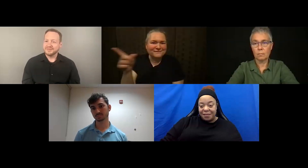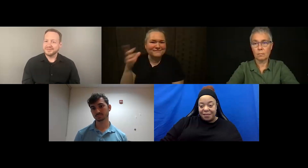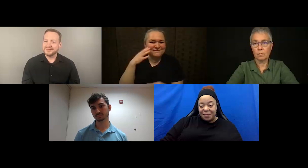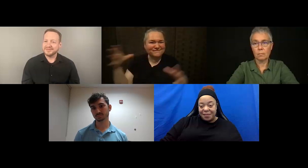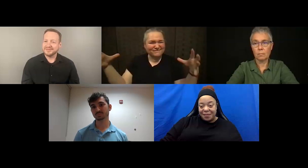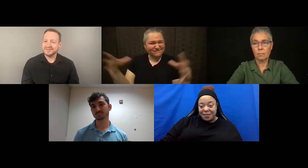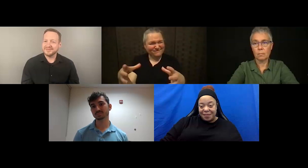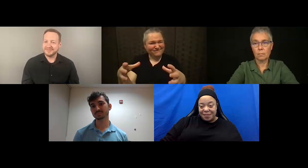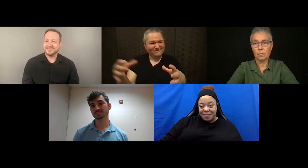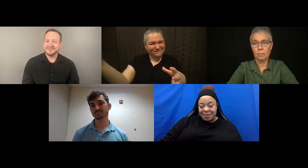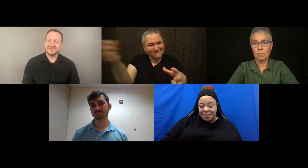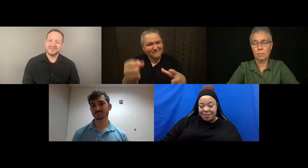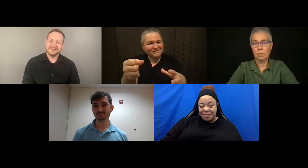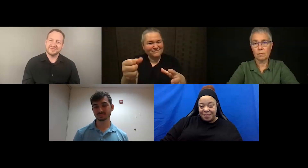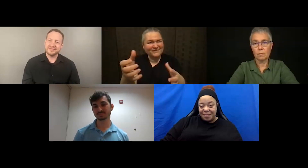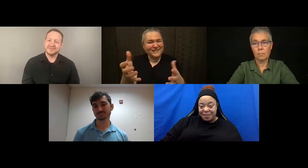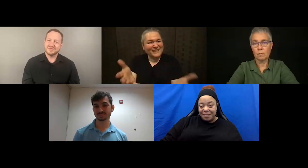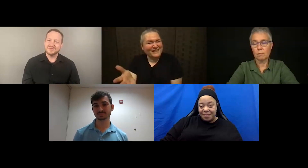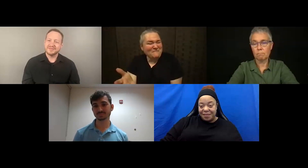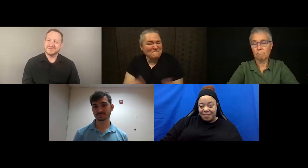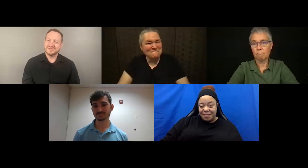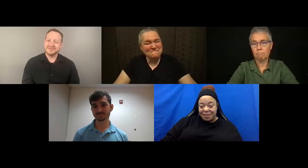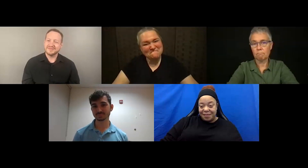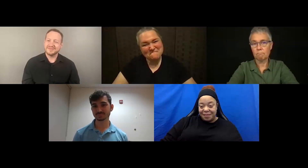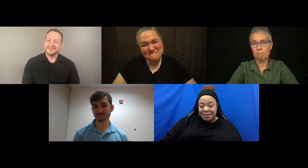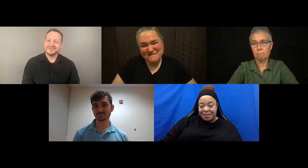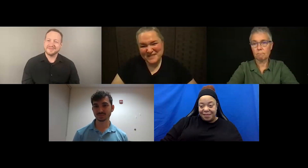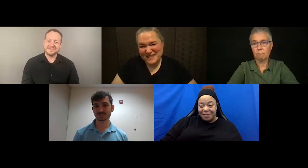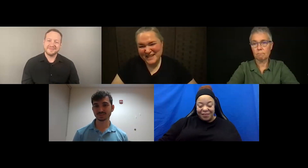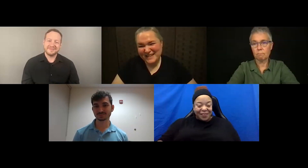sign language. They might be the only deaf person in a hearing family and pulling that in might be